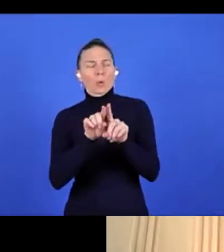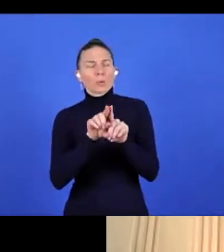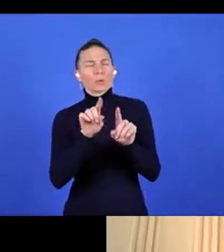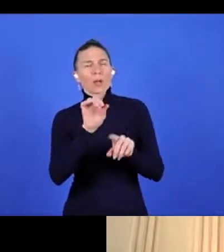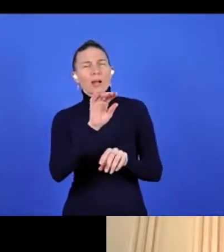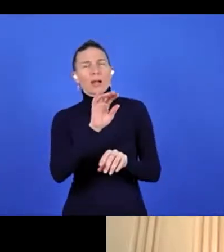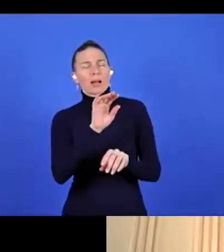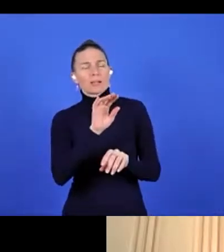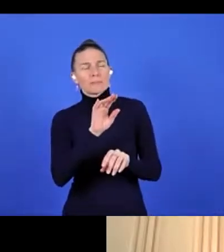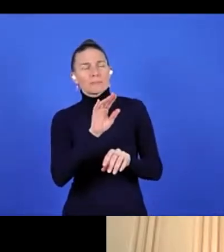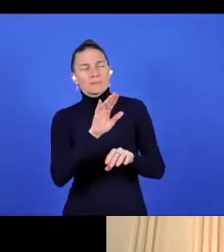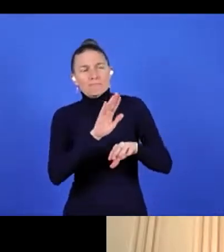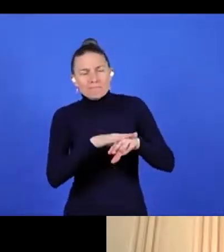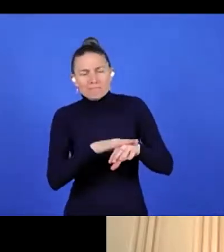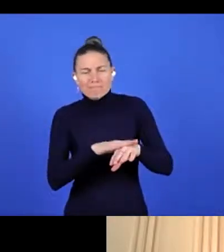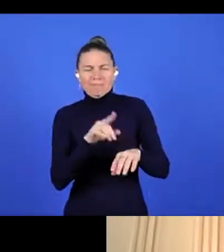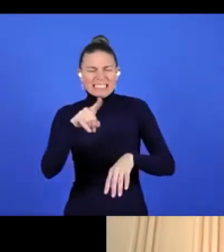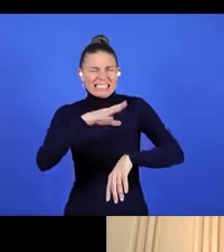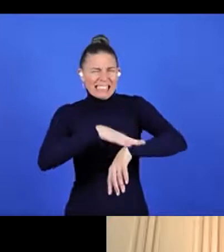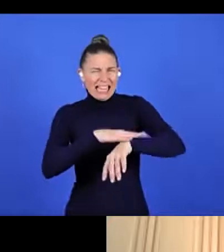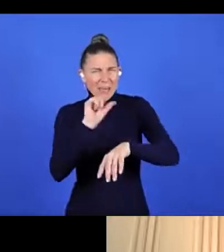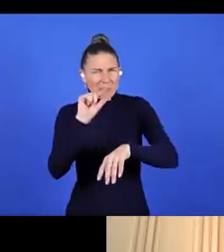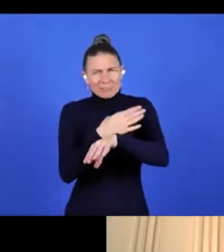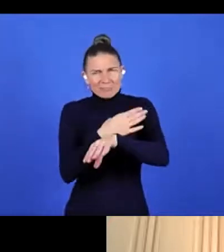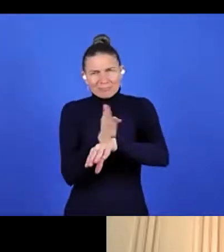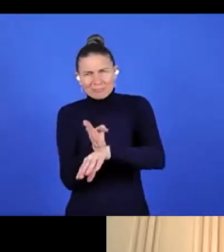Before going to the next speaker, I would like to ask the panelists to pay